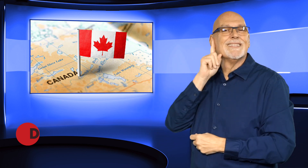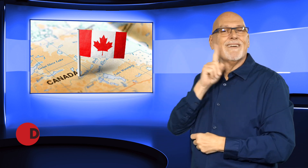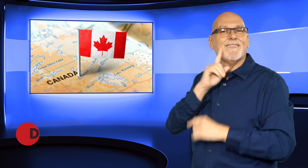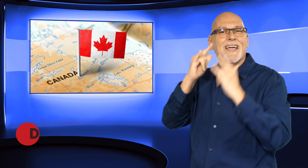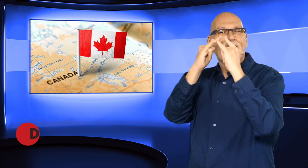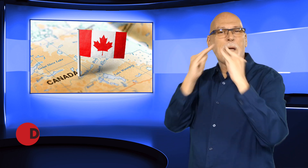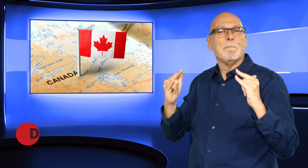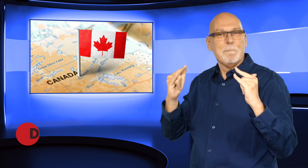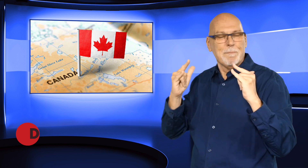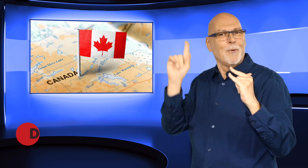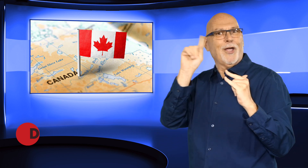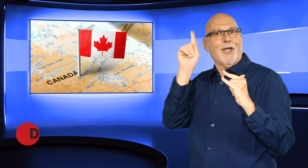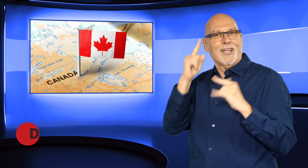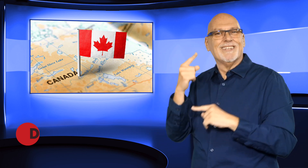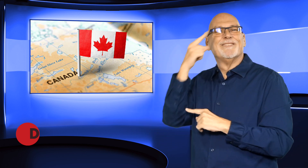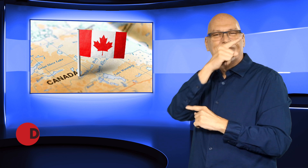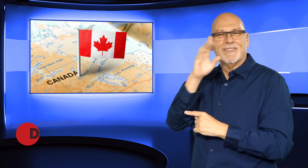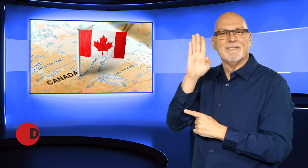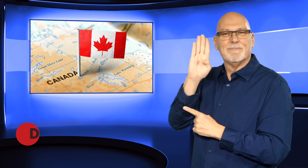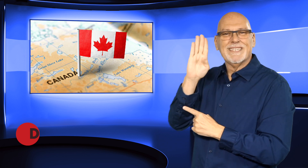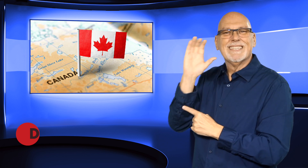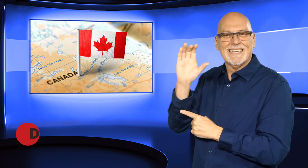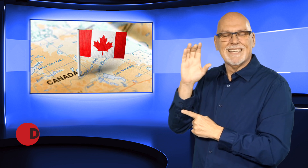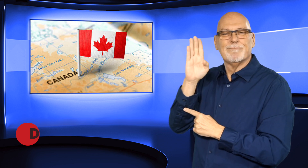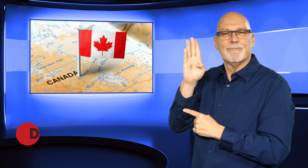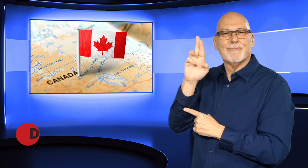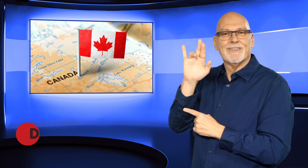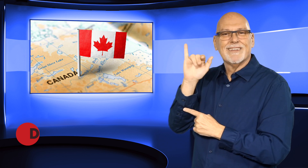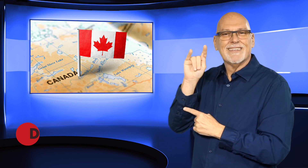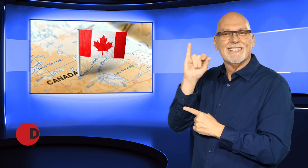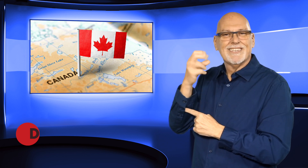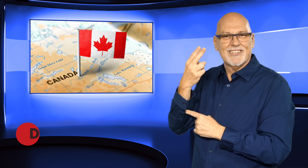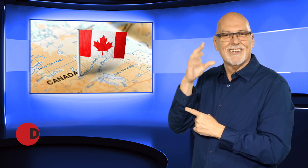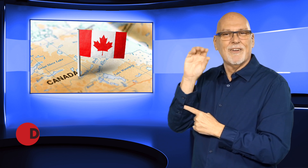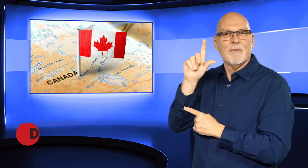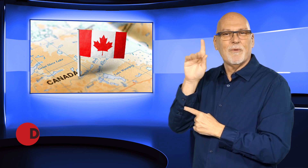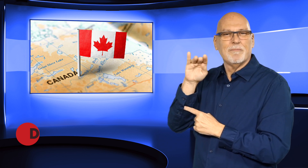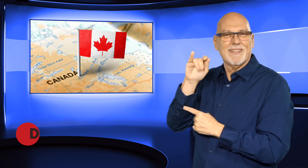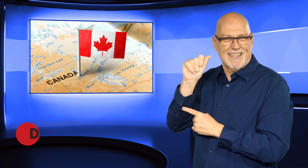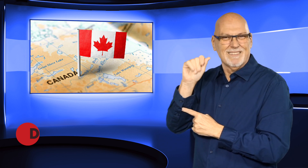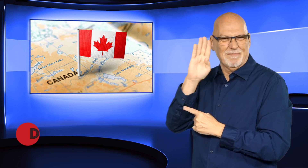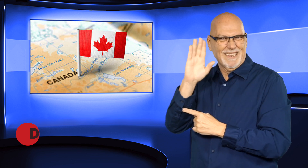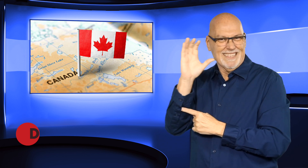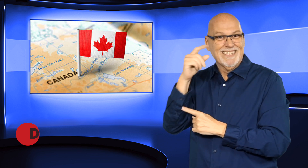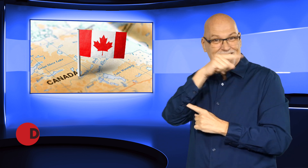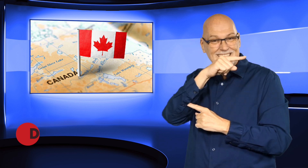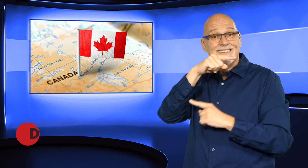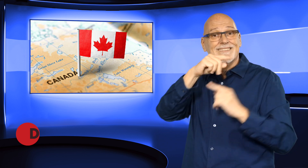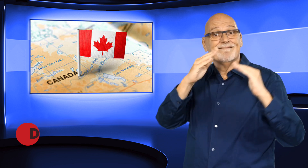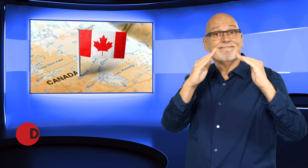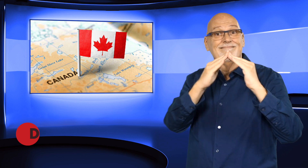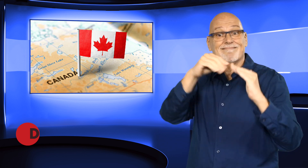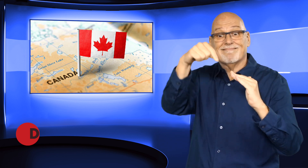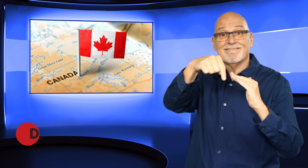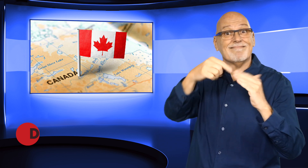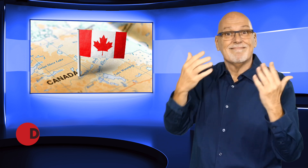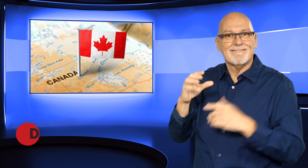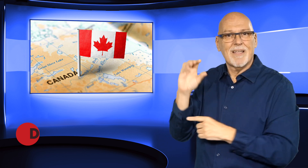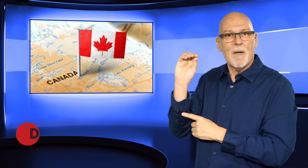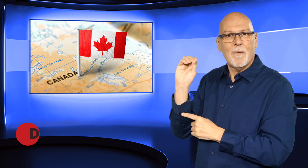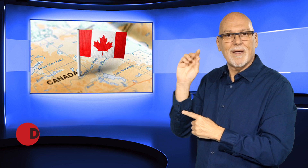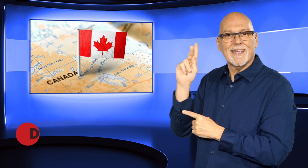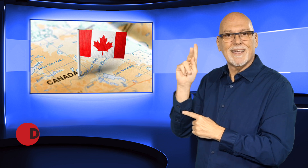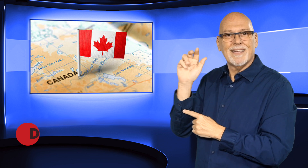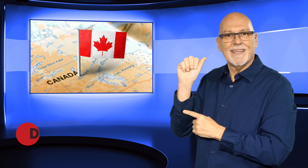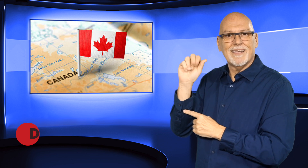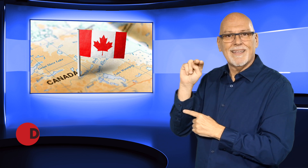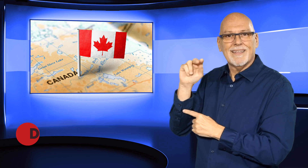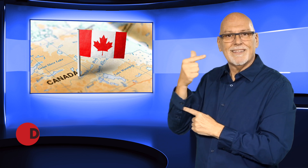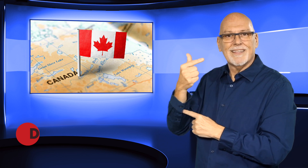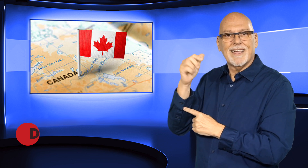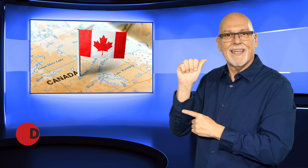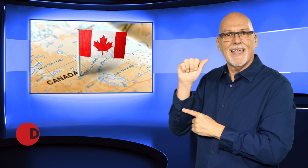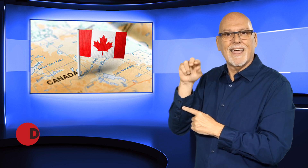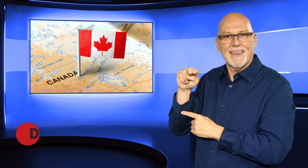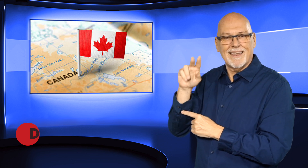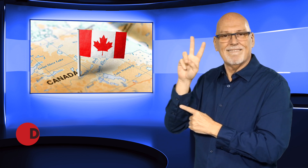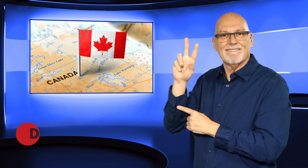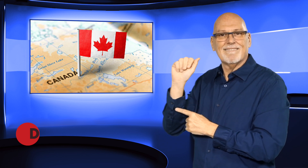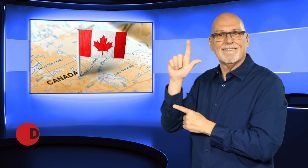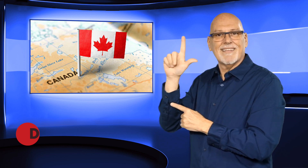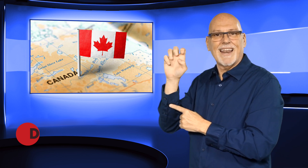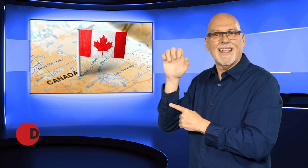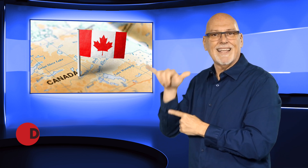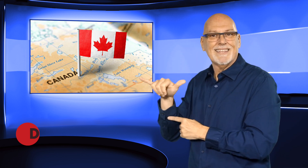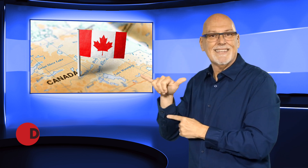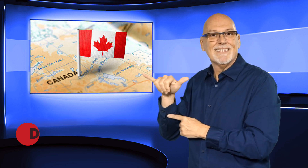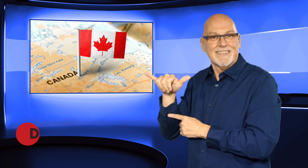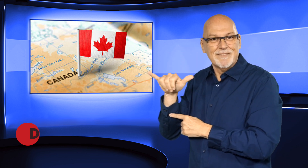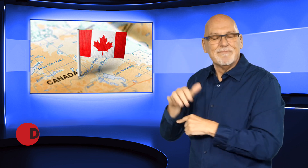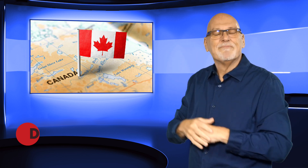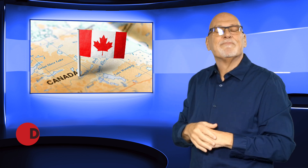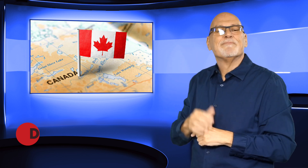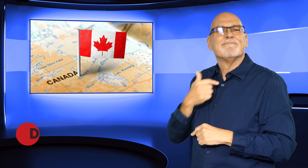for a Deaf Camp in Okanagan Valley, BC. I asked Robyn Mackie,